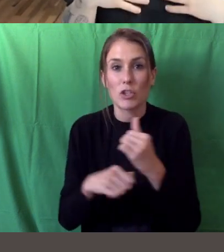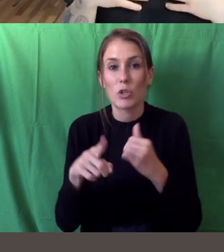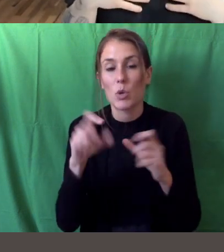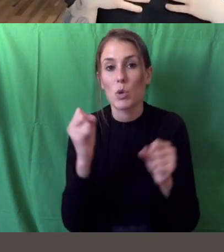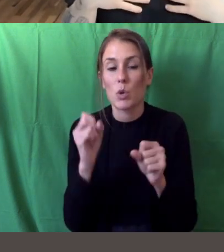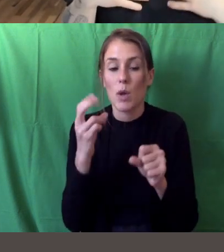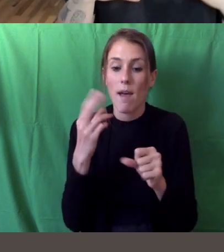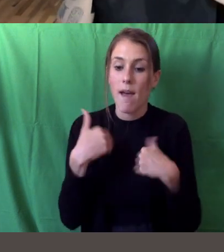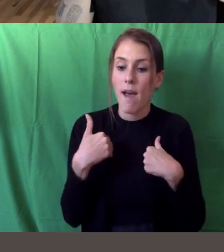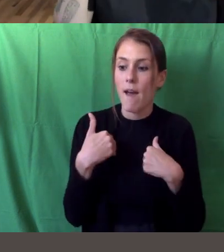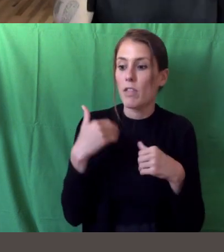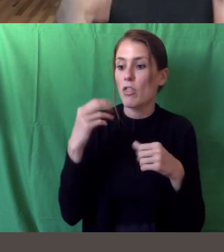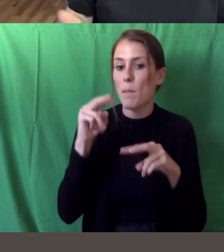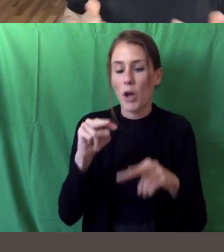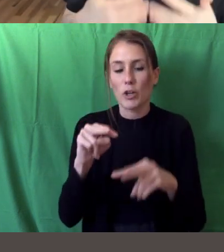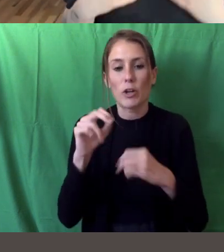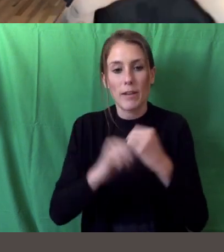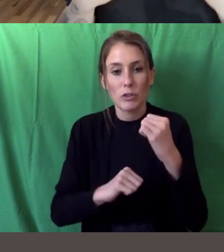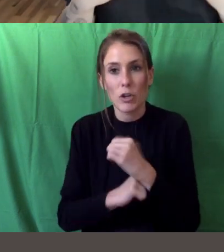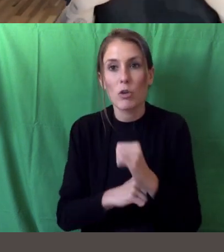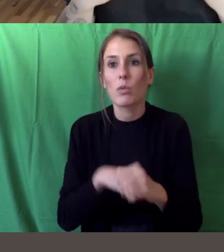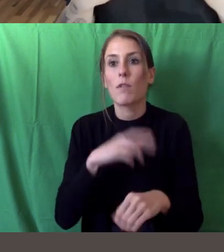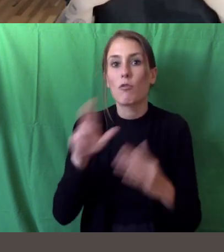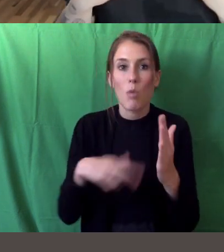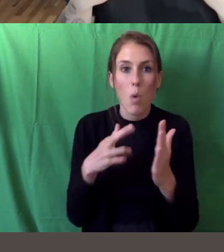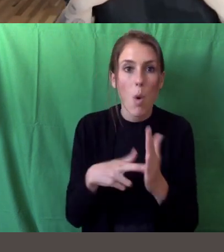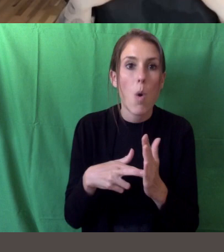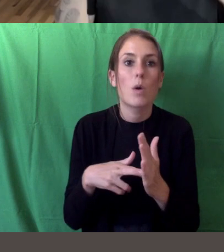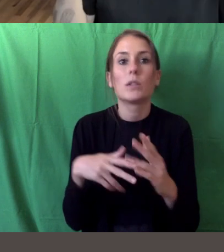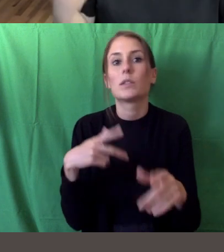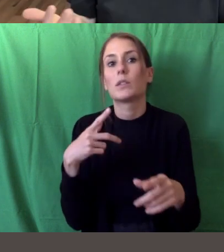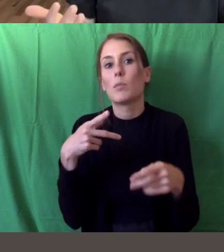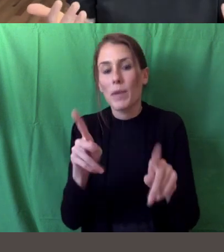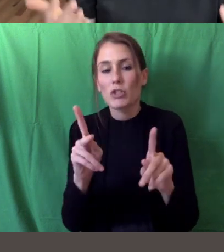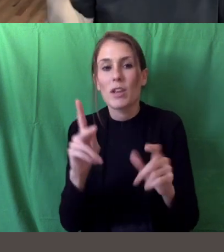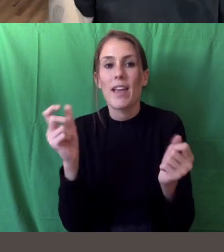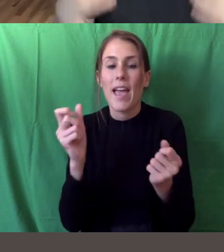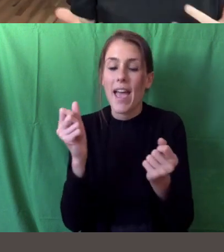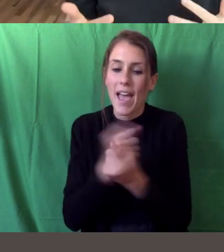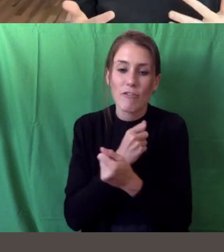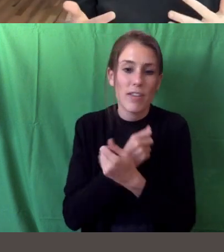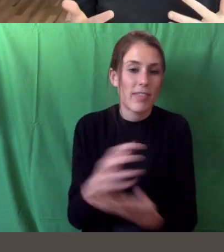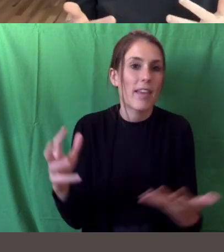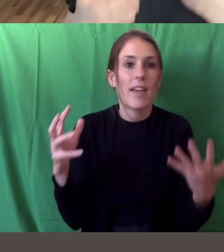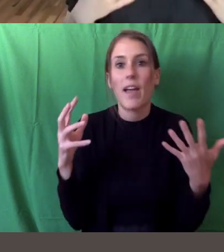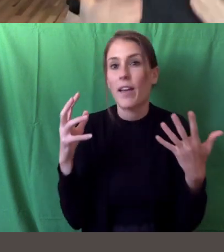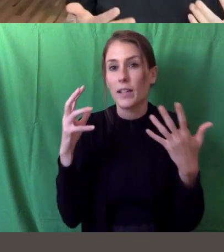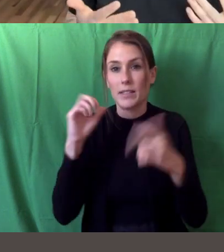You have rules and permission set up. You have all of the configurations. Everything's wired up for you on day one,